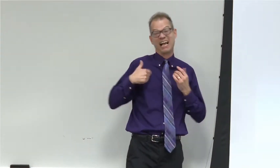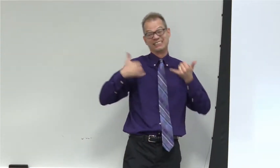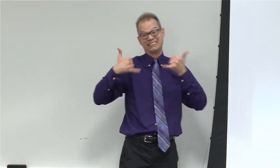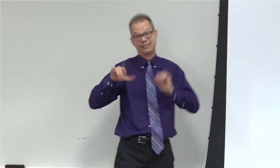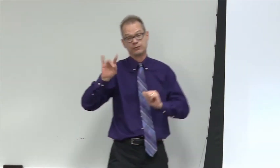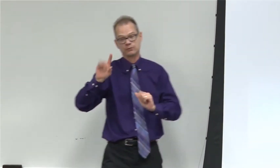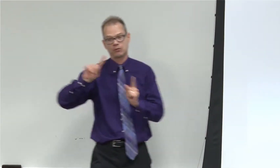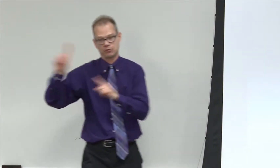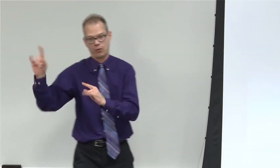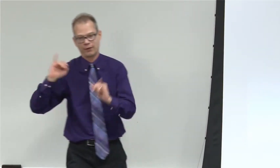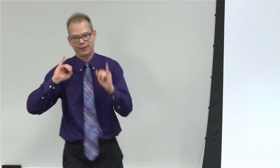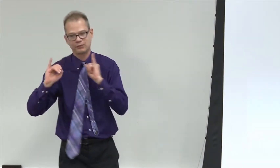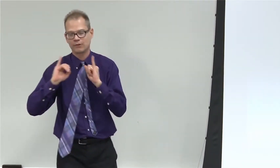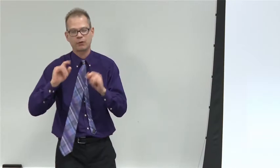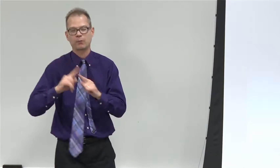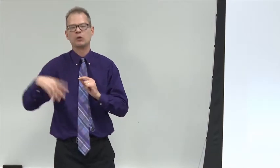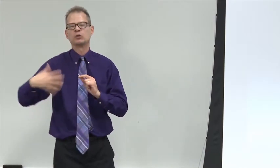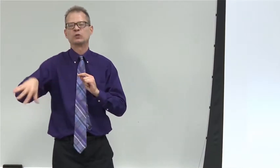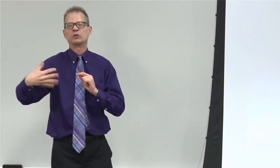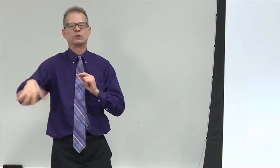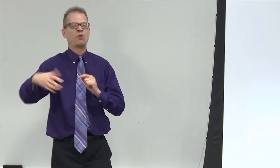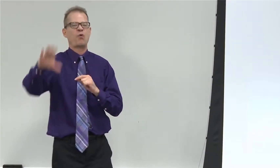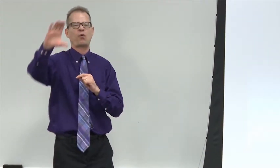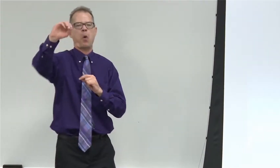So I did still end up going to the interview,